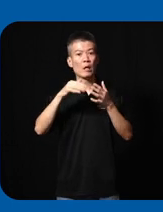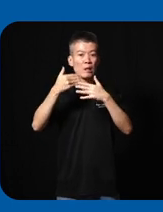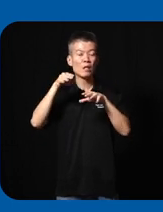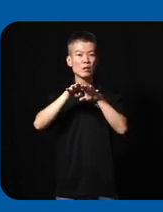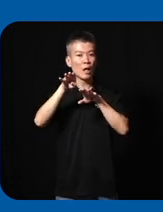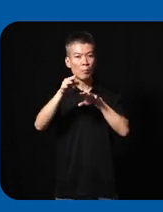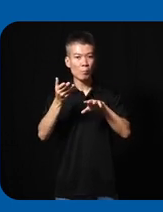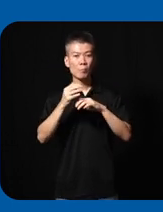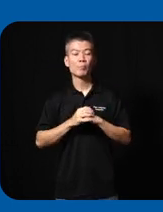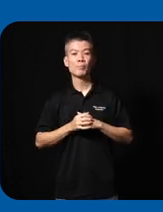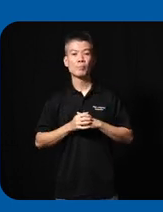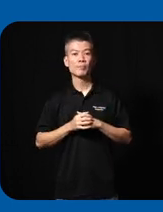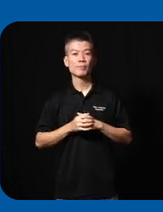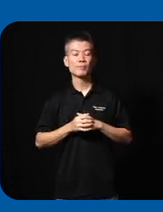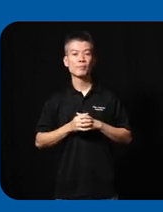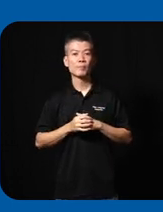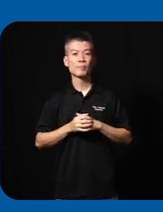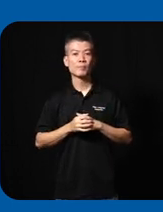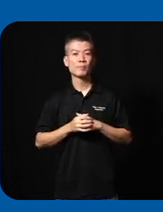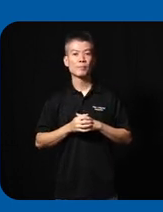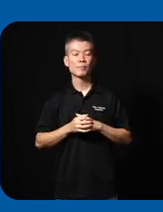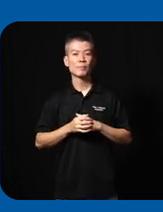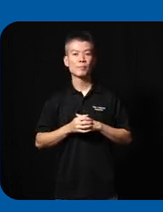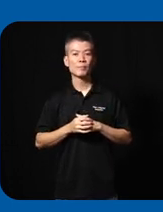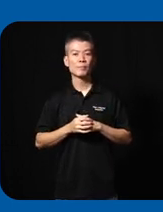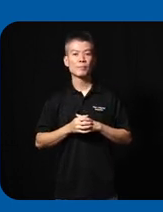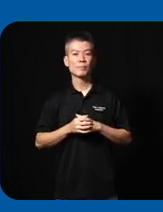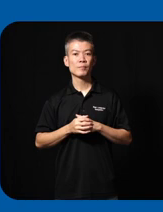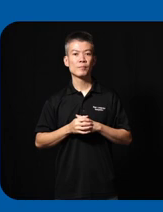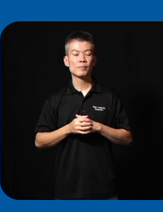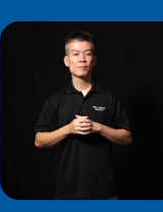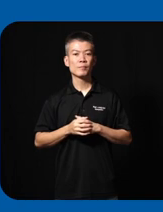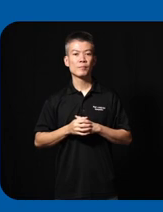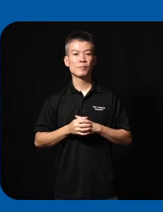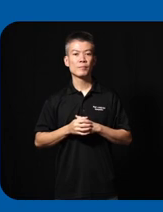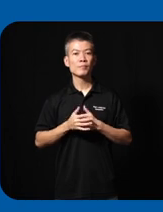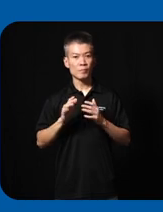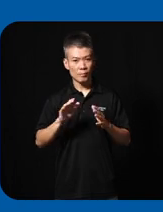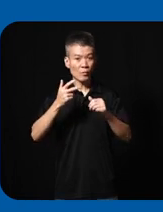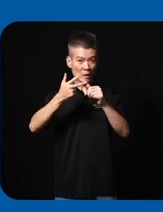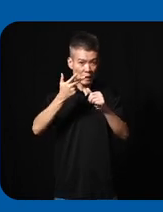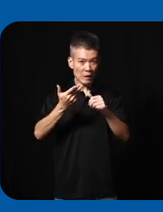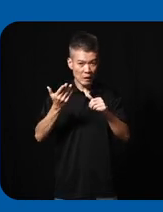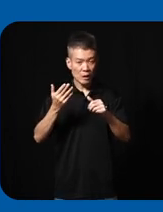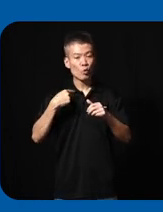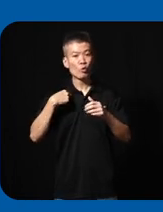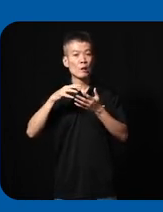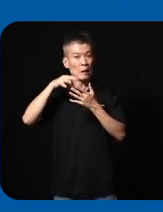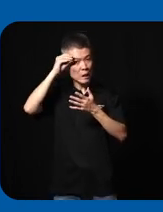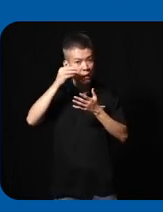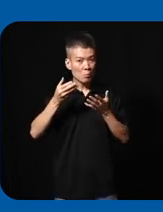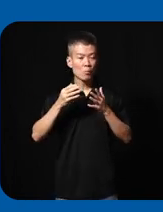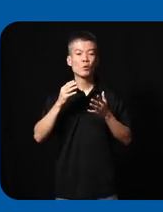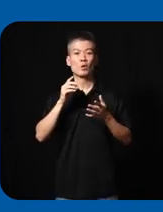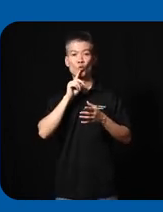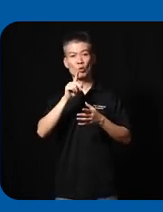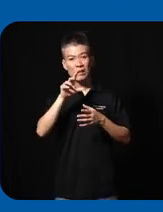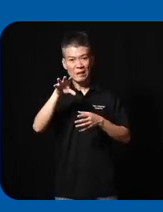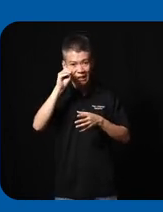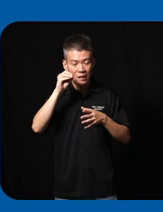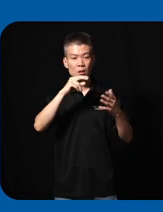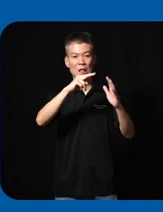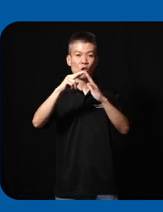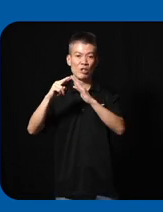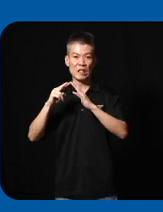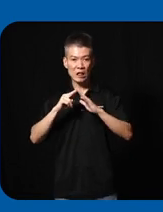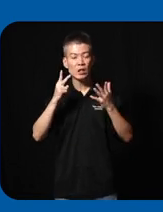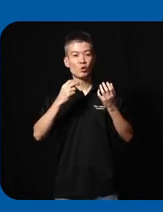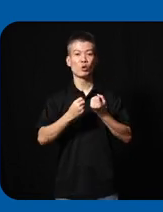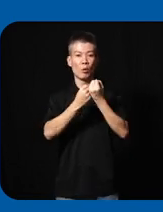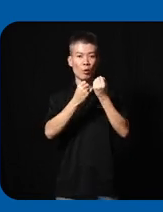were so the third thing that we learned also was that it really takes a village to support one